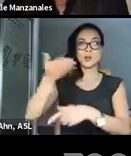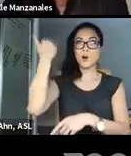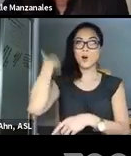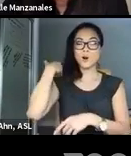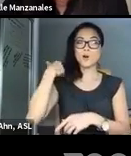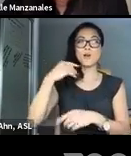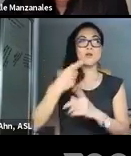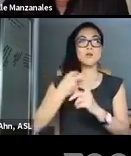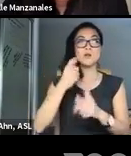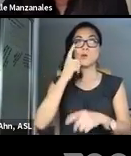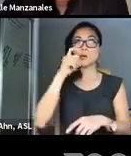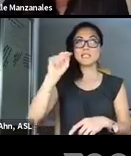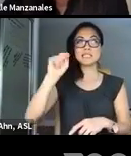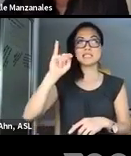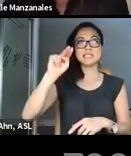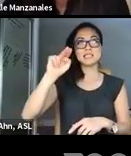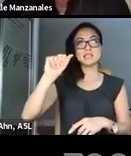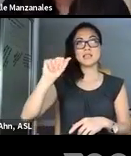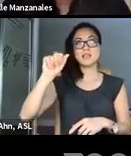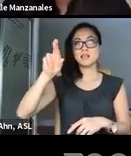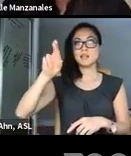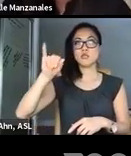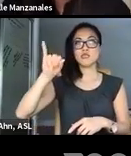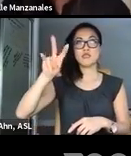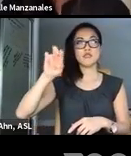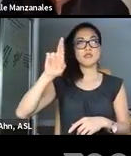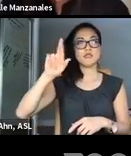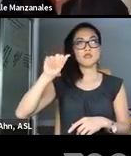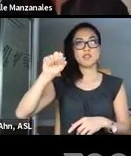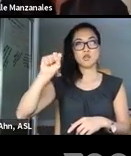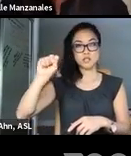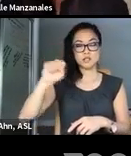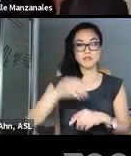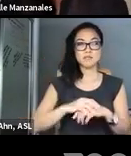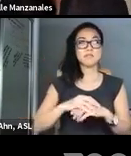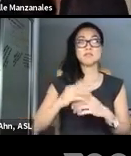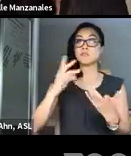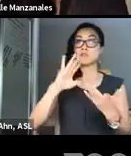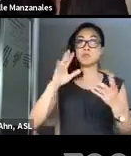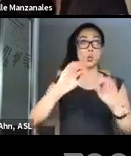about the children and families we serve, so there is a lot to do and I know my peers